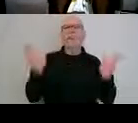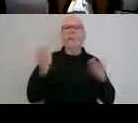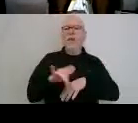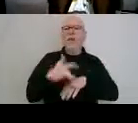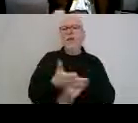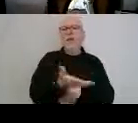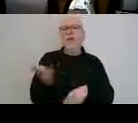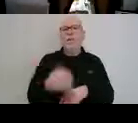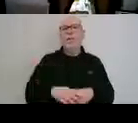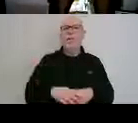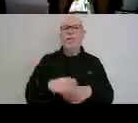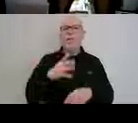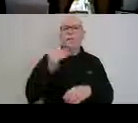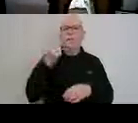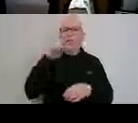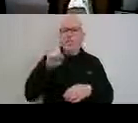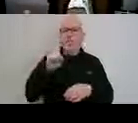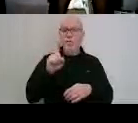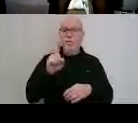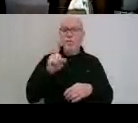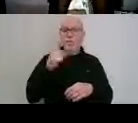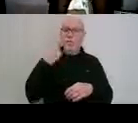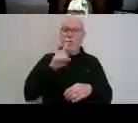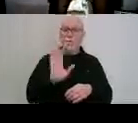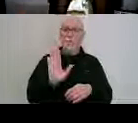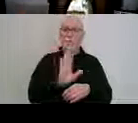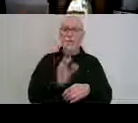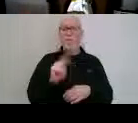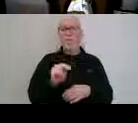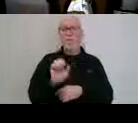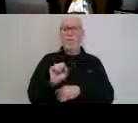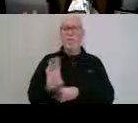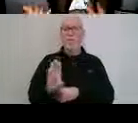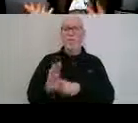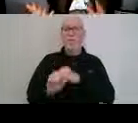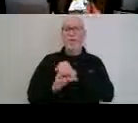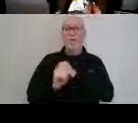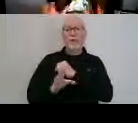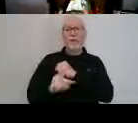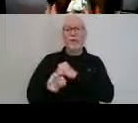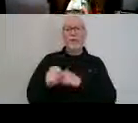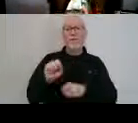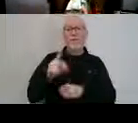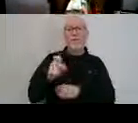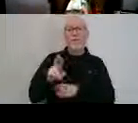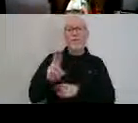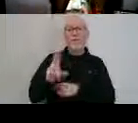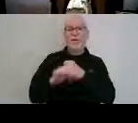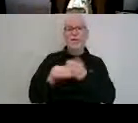but even for their own Super Bowl advertisement they didn't quite get it right.